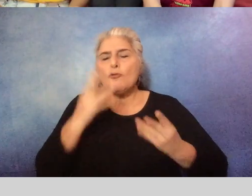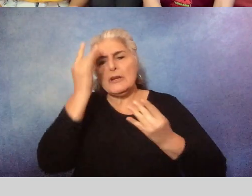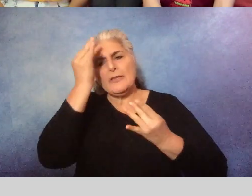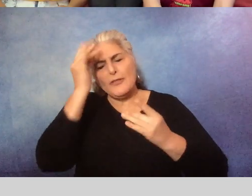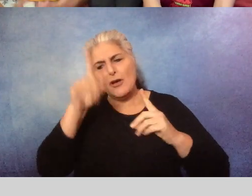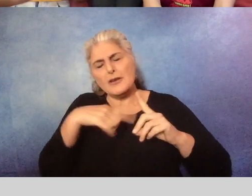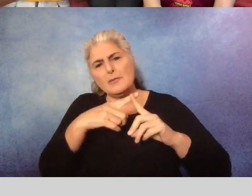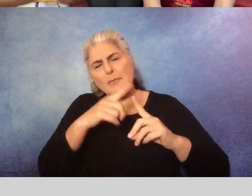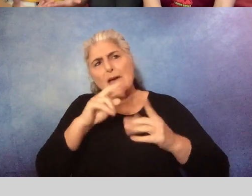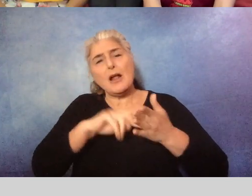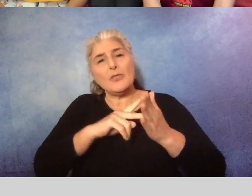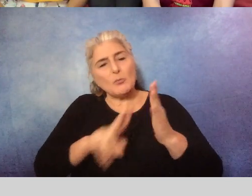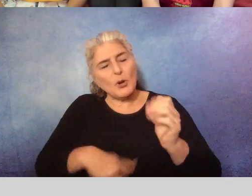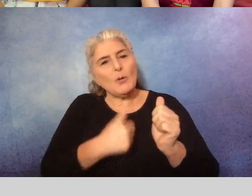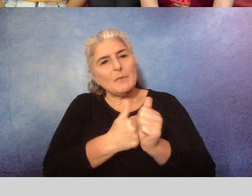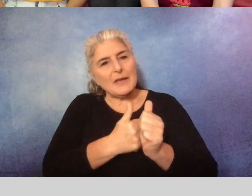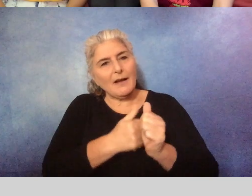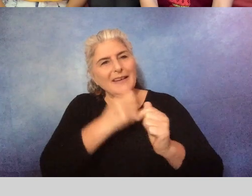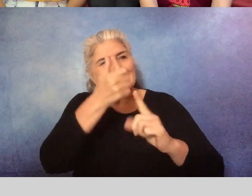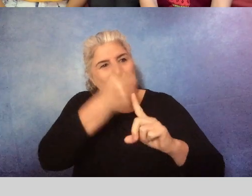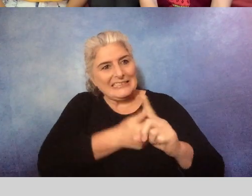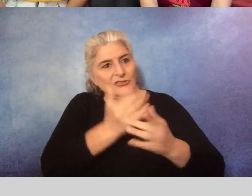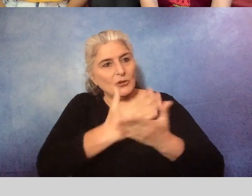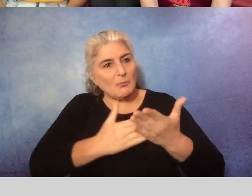about the purpose of those components.